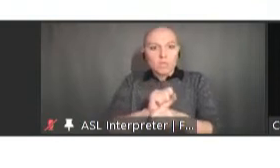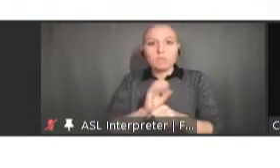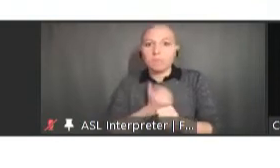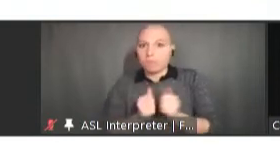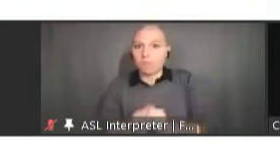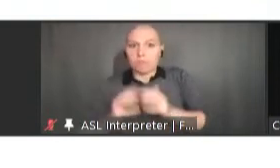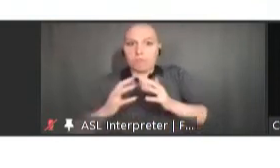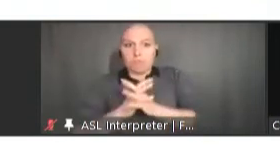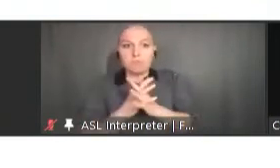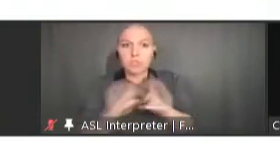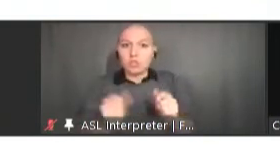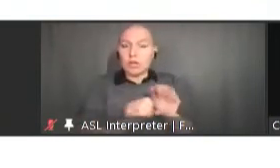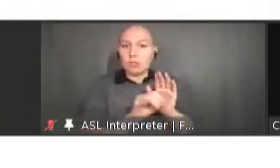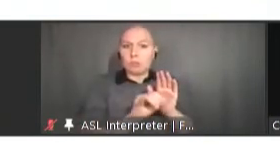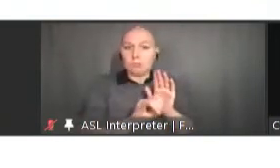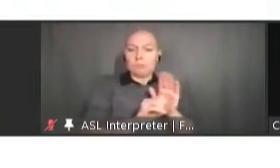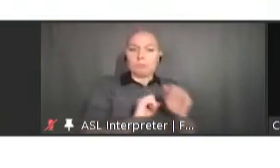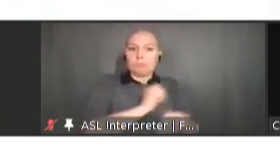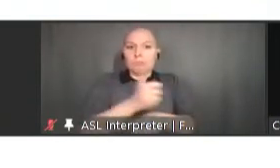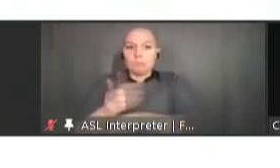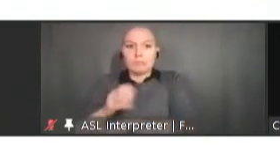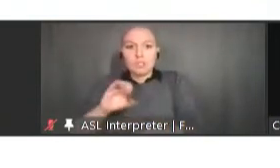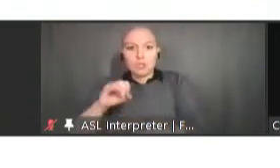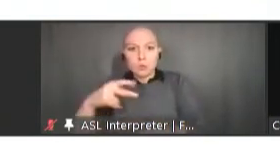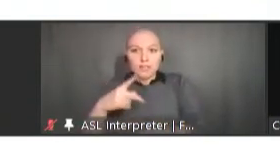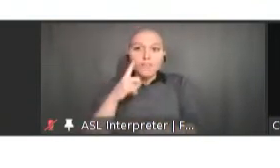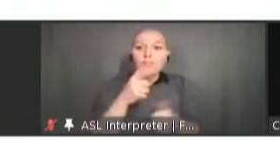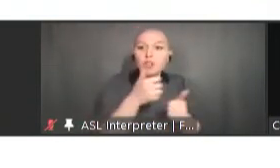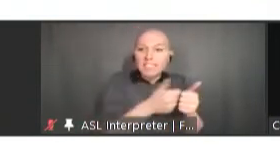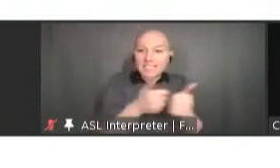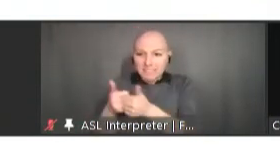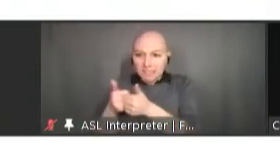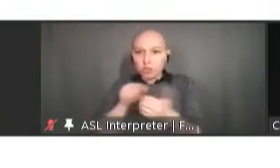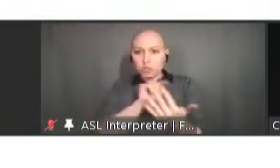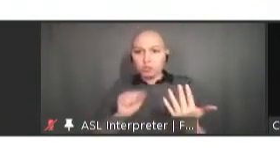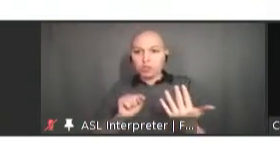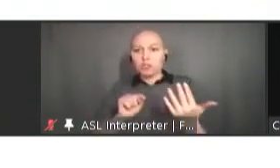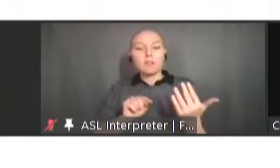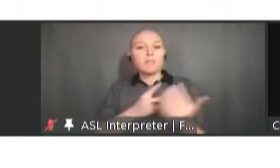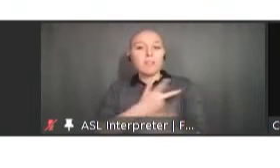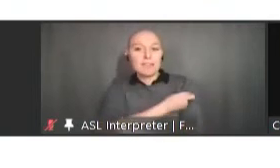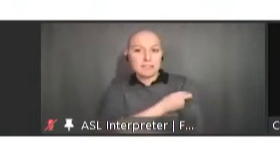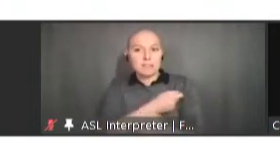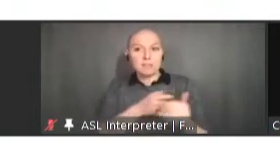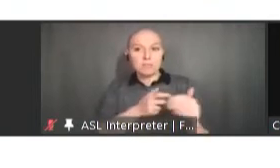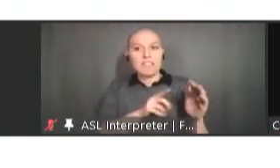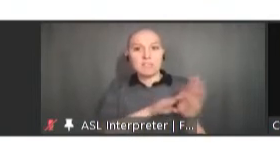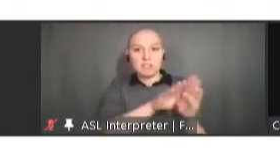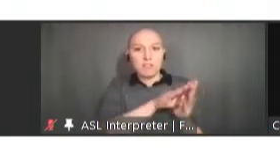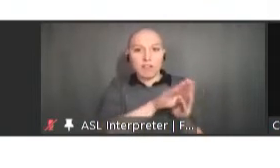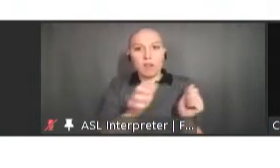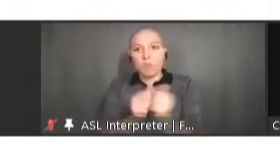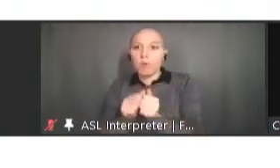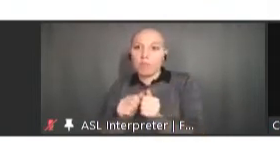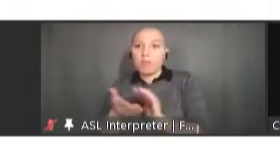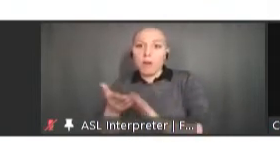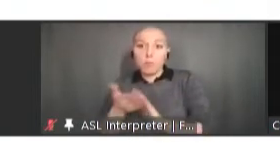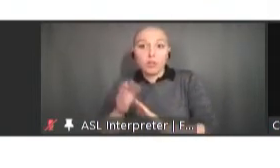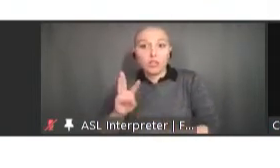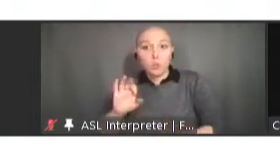the vaccines being developed under Operation Warp Speed. As Dr. Finstad really articulately,